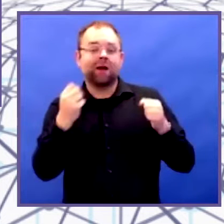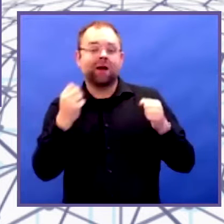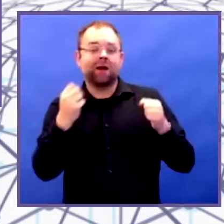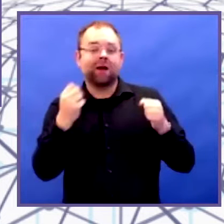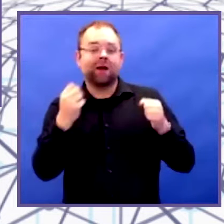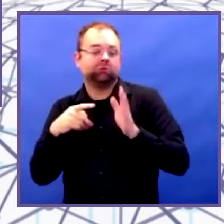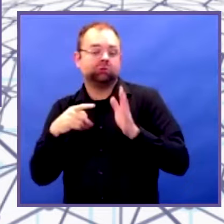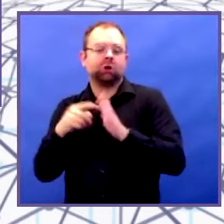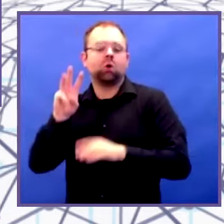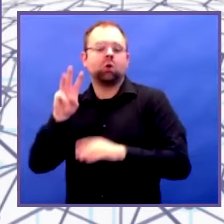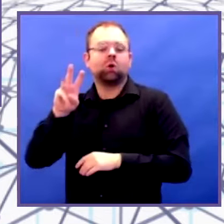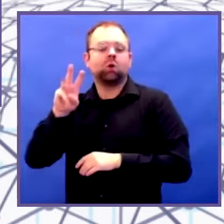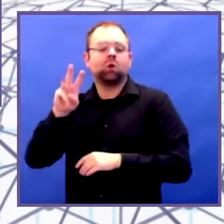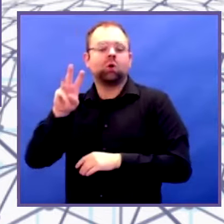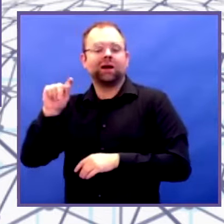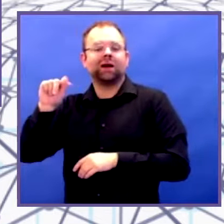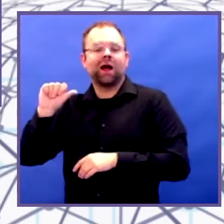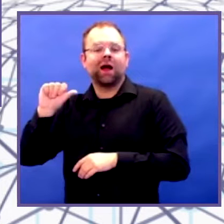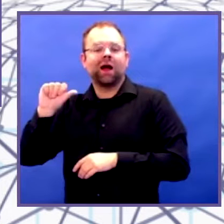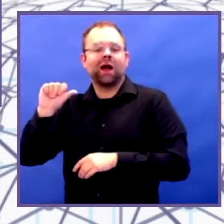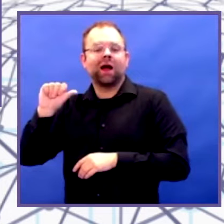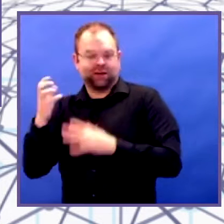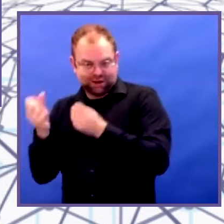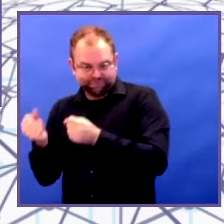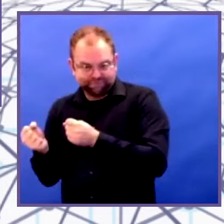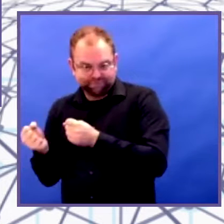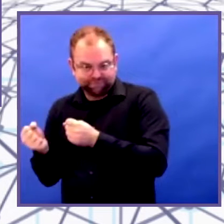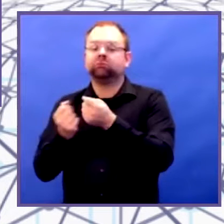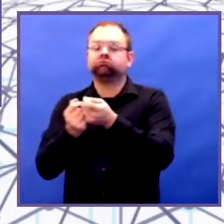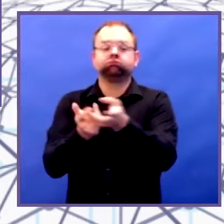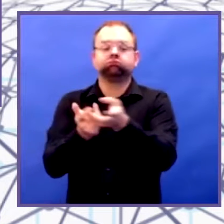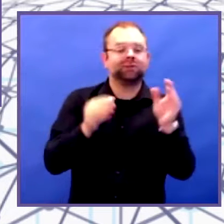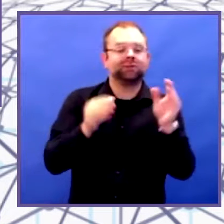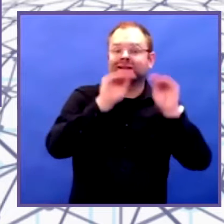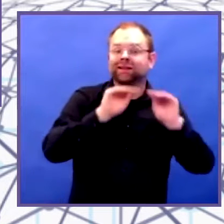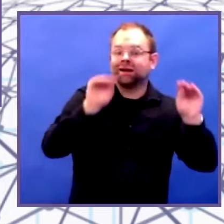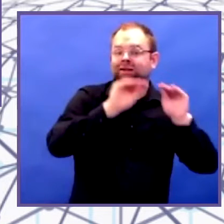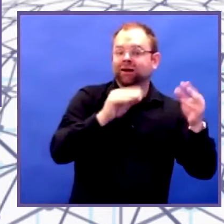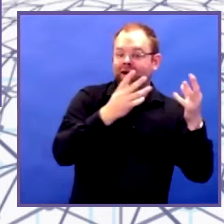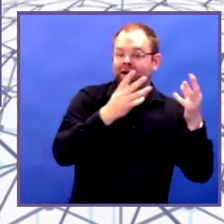The fresh graduate that I was in the late 80s would today have many, many more mentors,